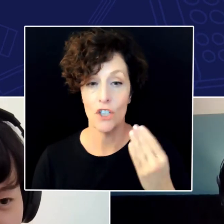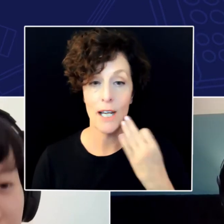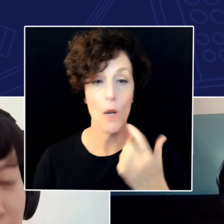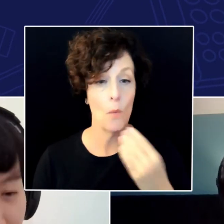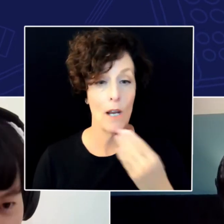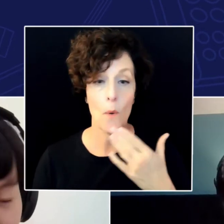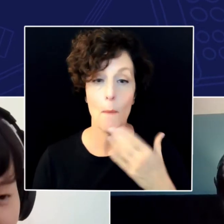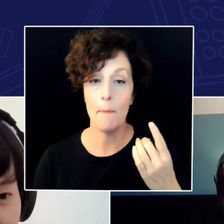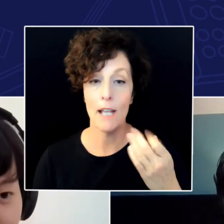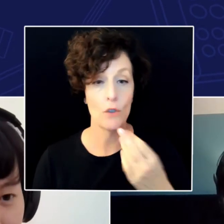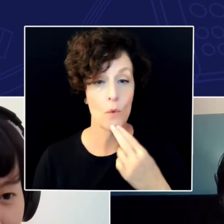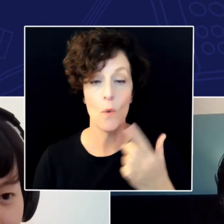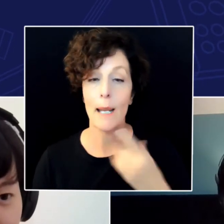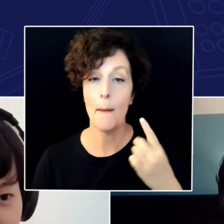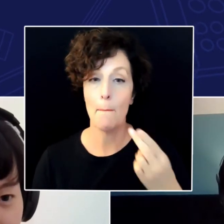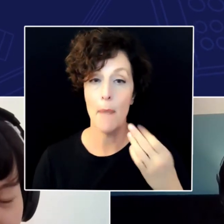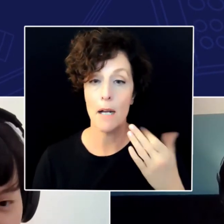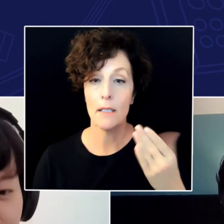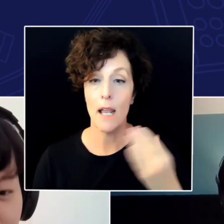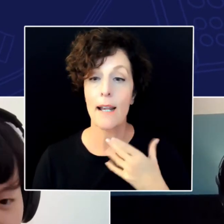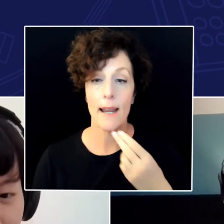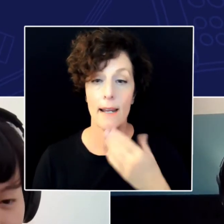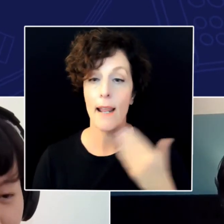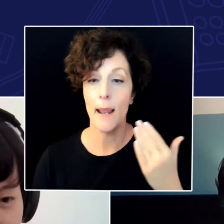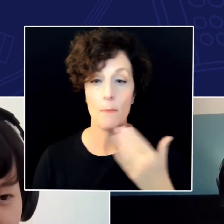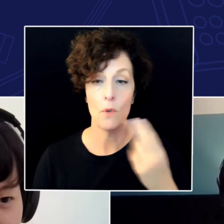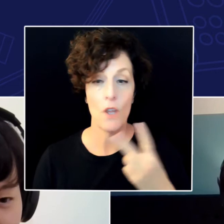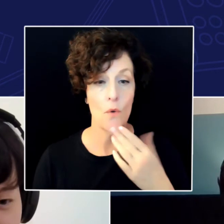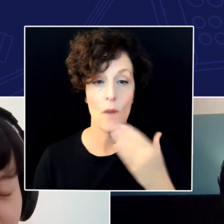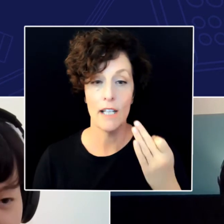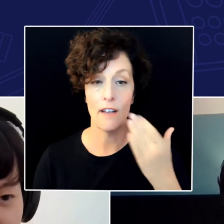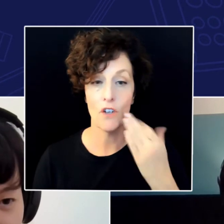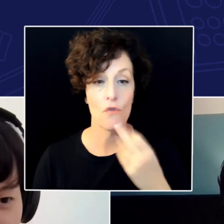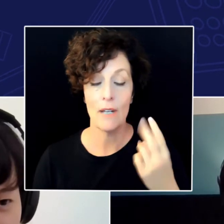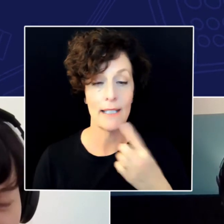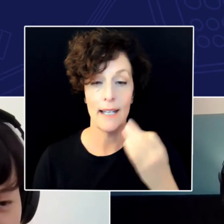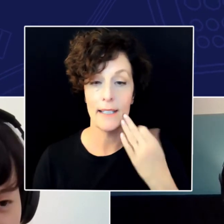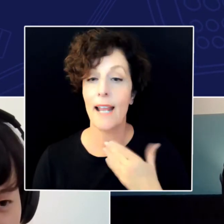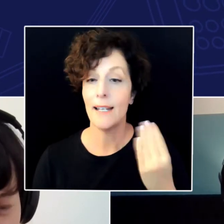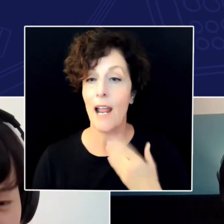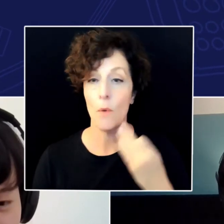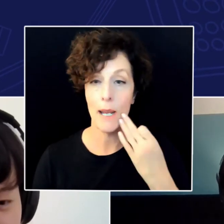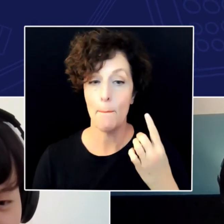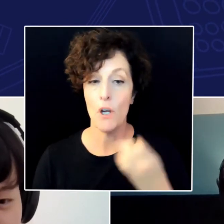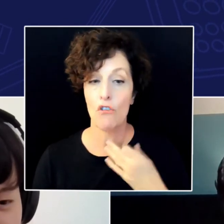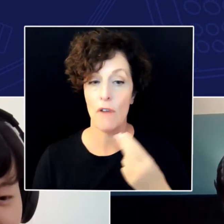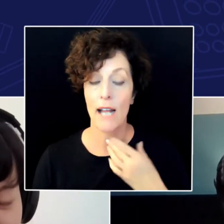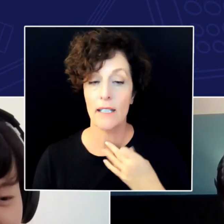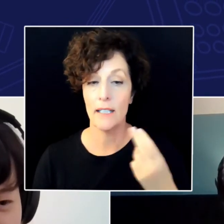He went to med school in Pakistan and came to the U.S. for residency, and now he practices here.